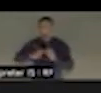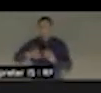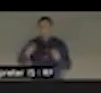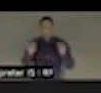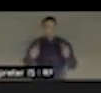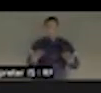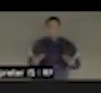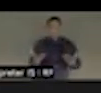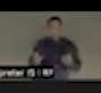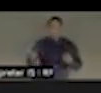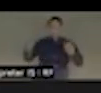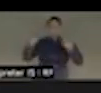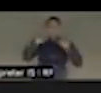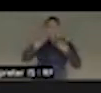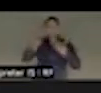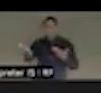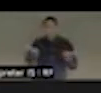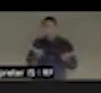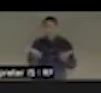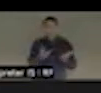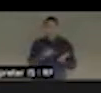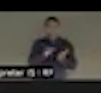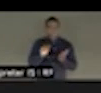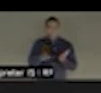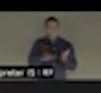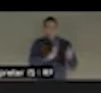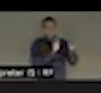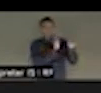the Technical University of Dortmund from Germany,